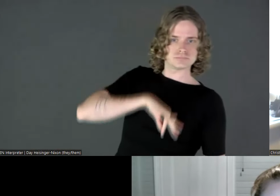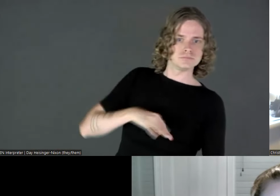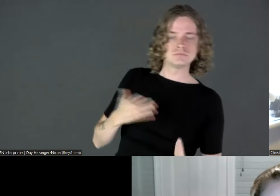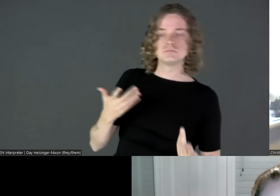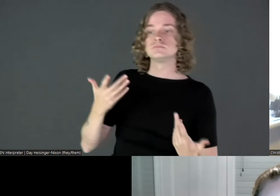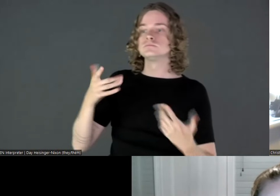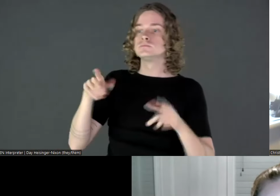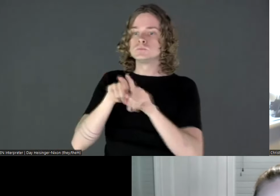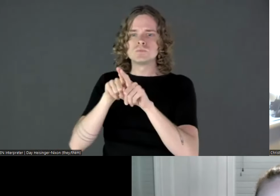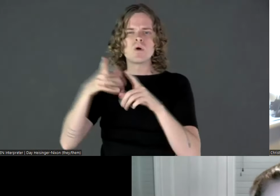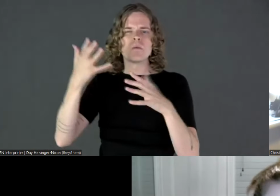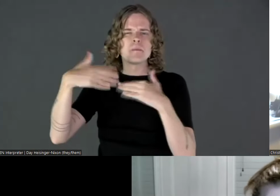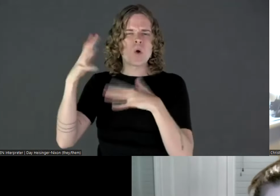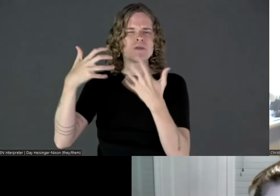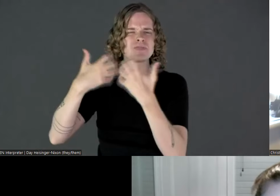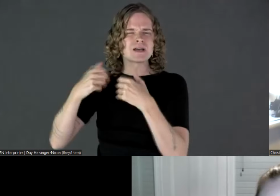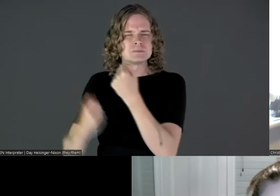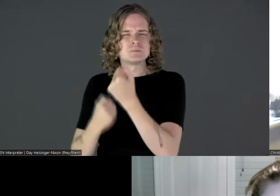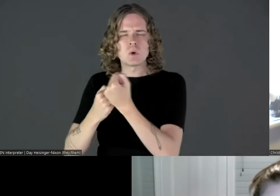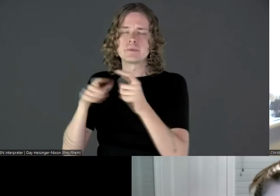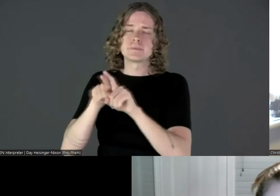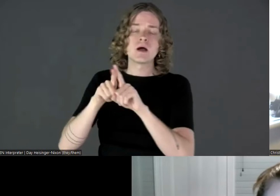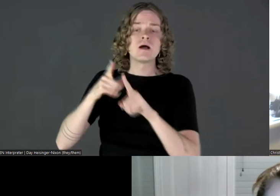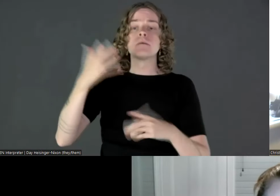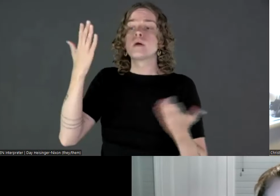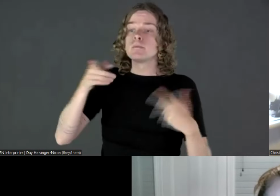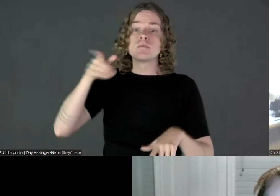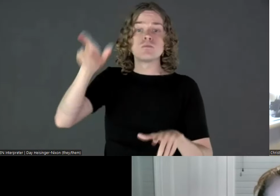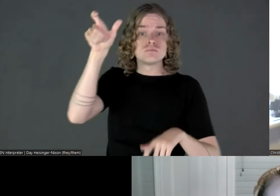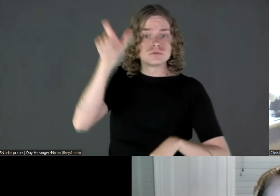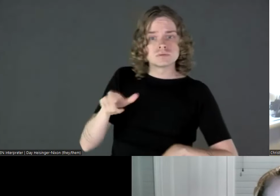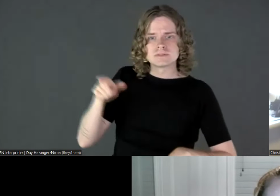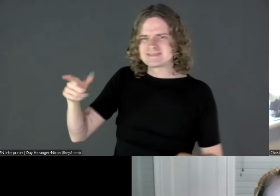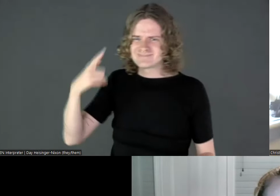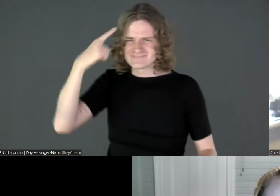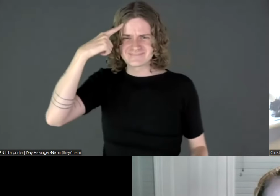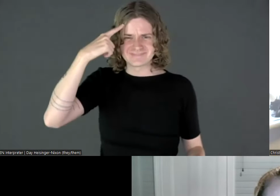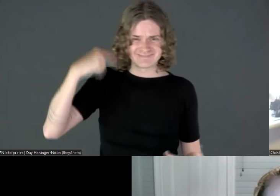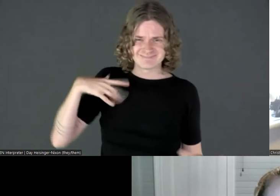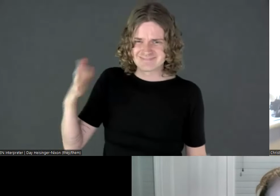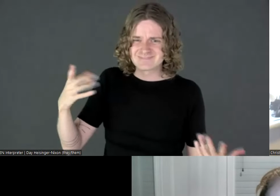practice about a problem they're having or issue to get more information on, and then connected to